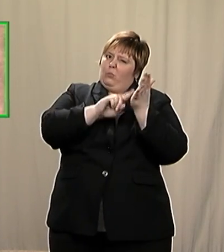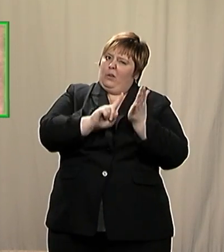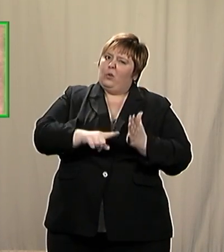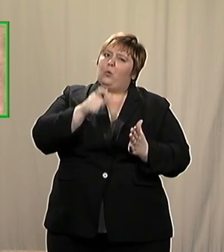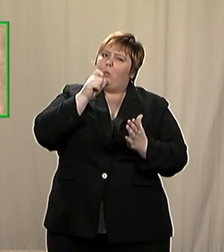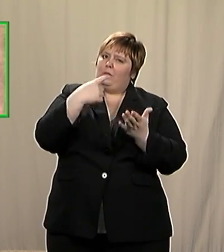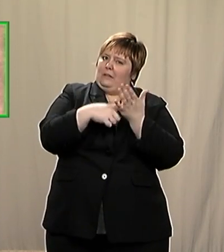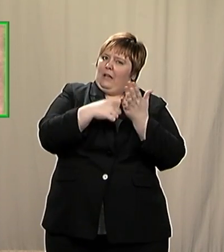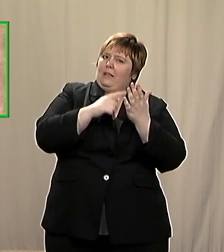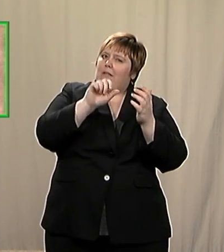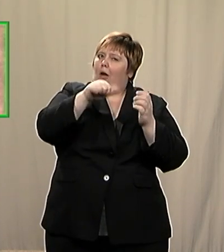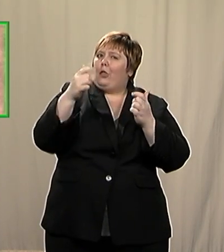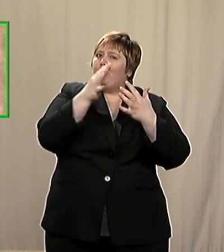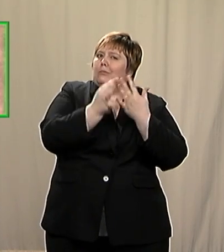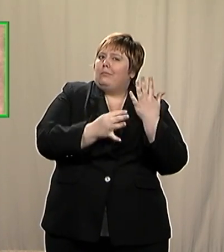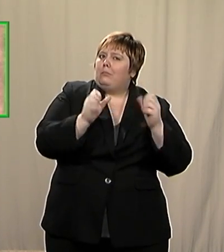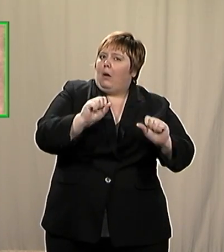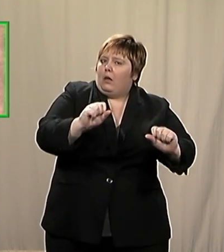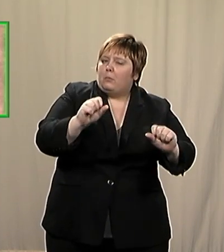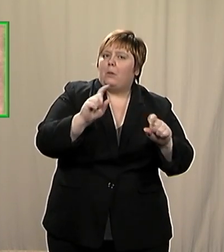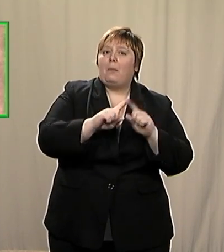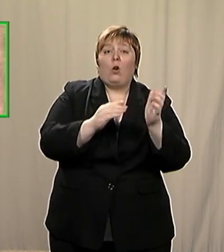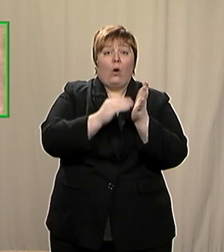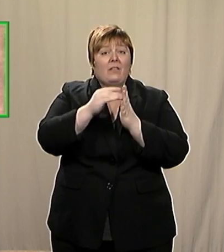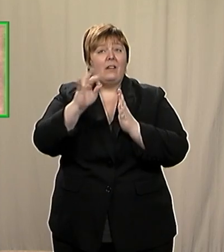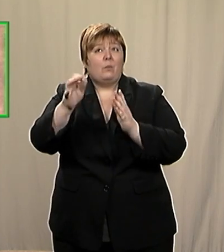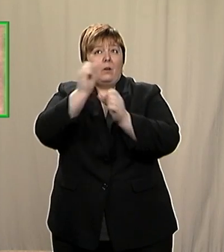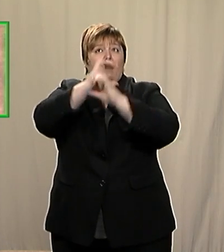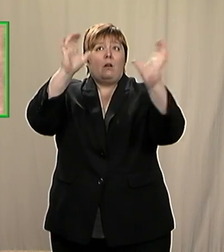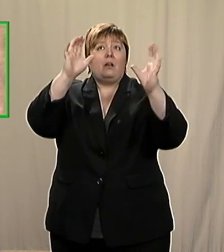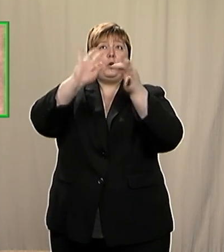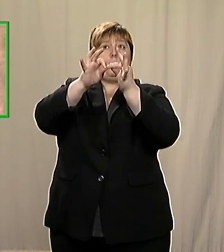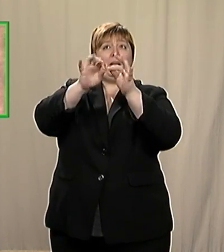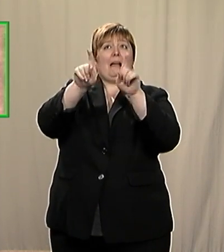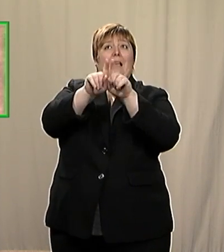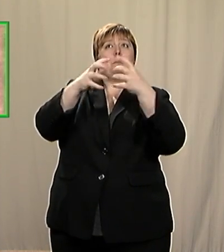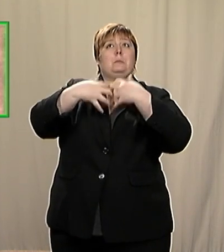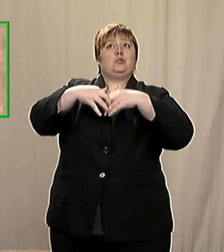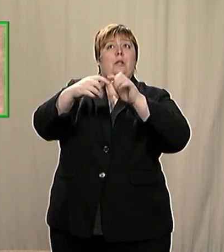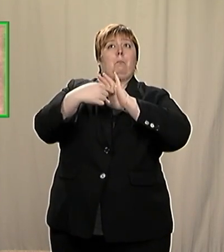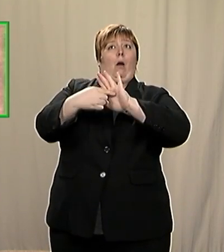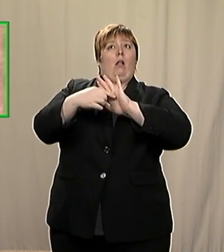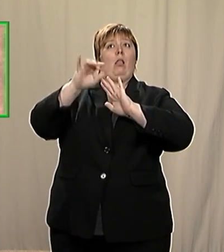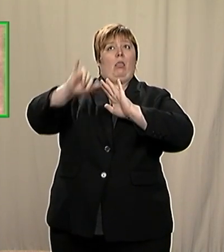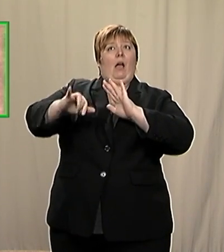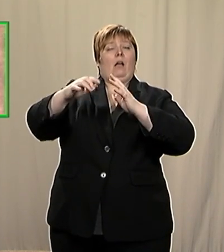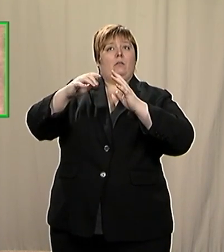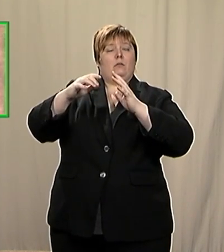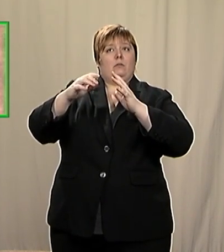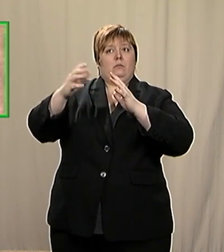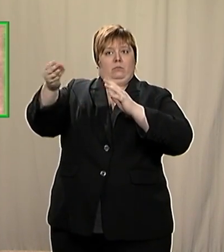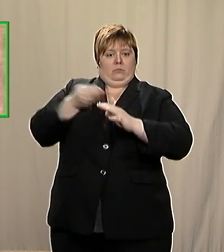But oftentimes very machine models of interpreting assume everything must go through the interpreter,